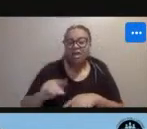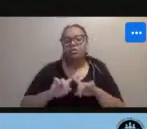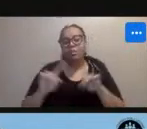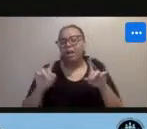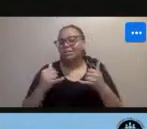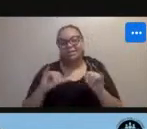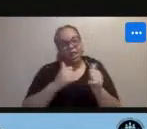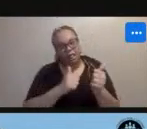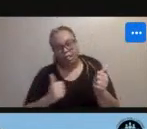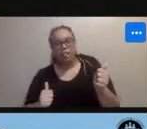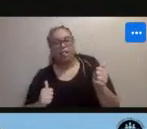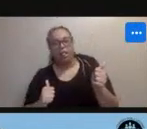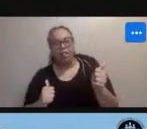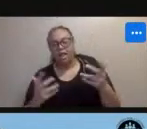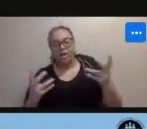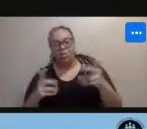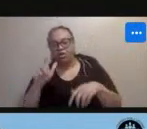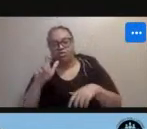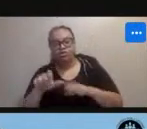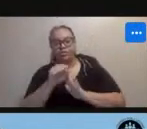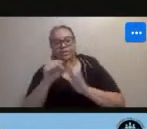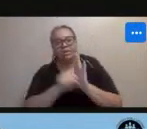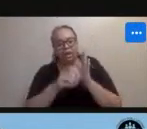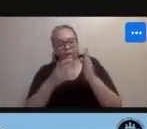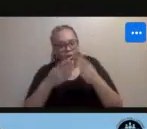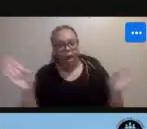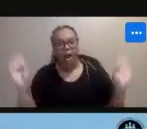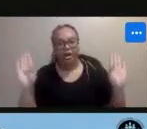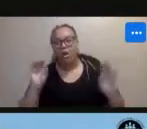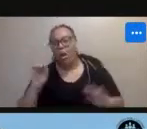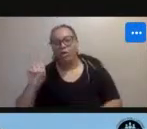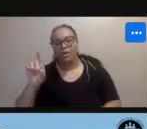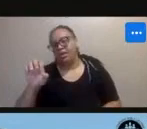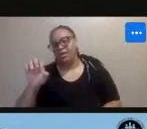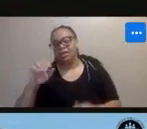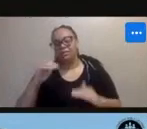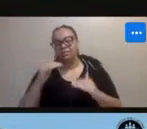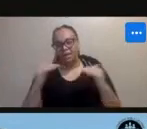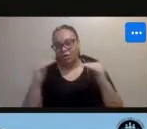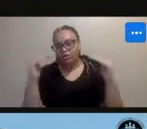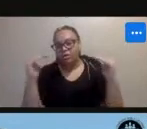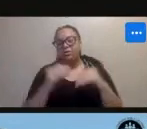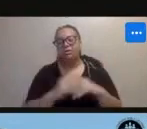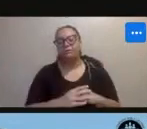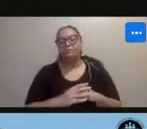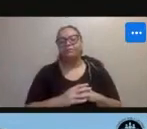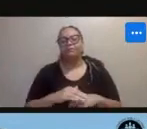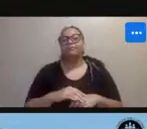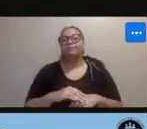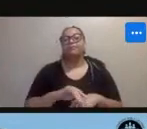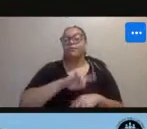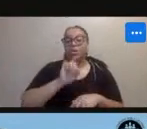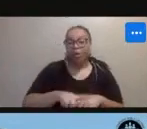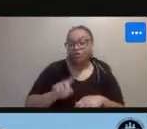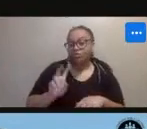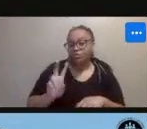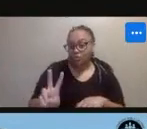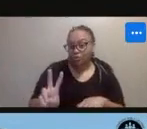ON TIME GRADUATION. THOSE SMALL PERCENTAGES BUT